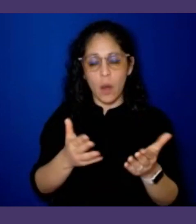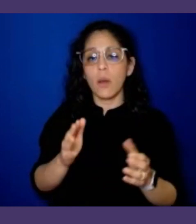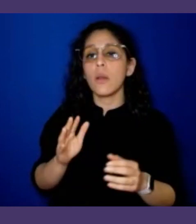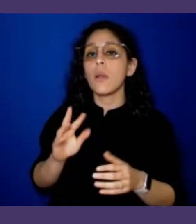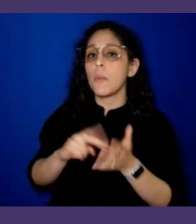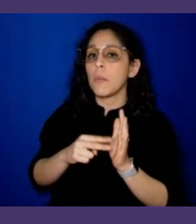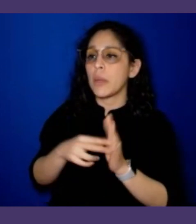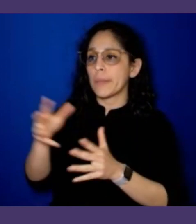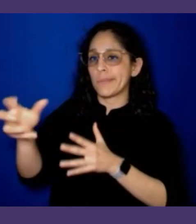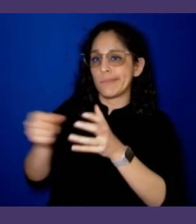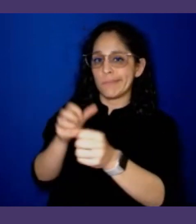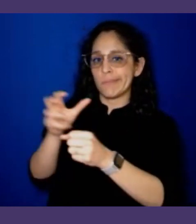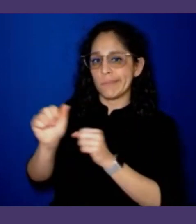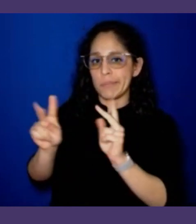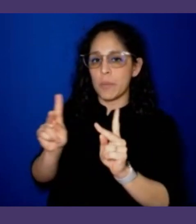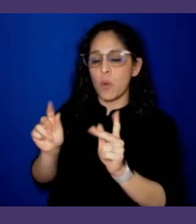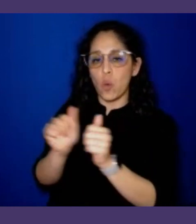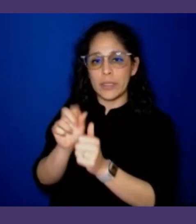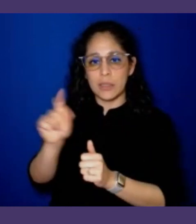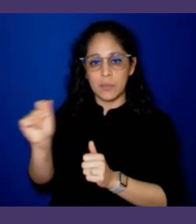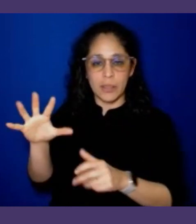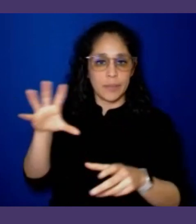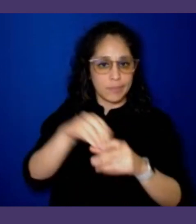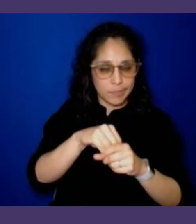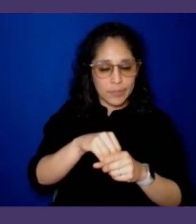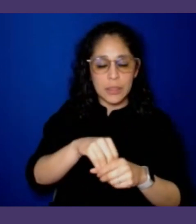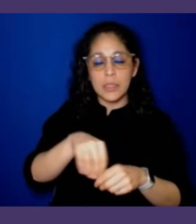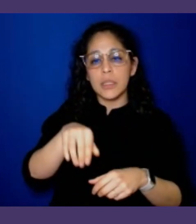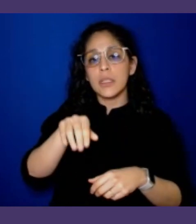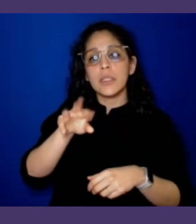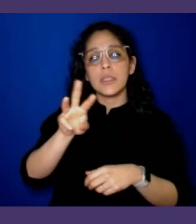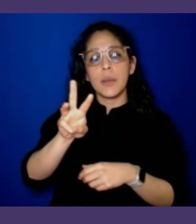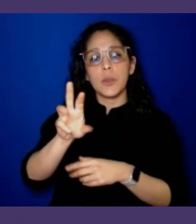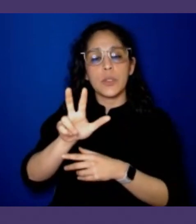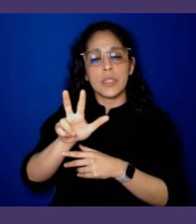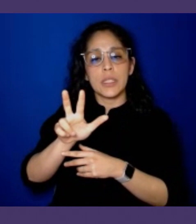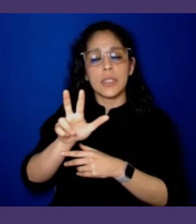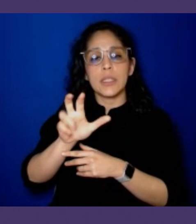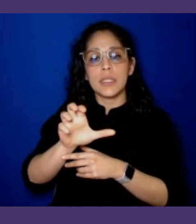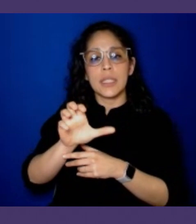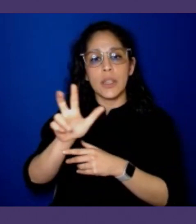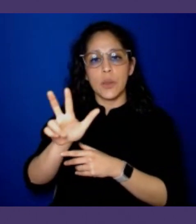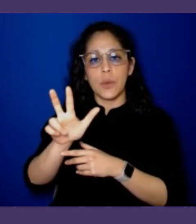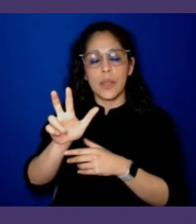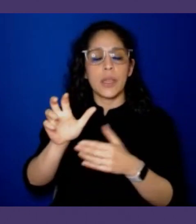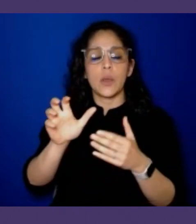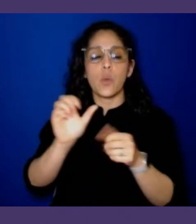W3C working groups, throughout staff. We have task forces that